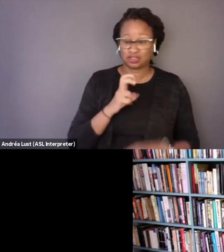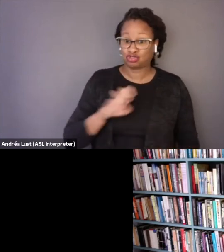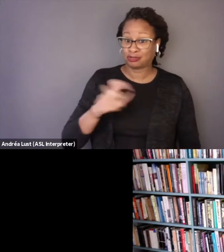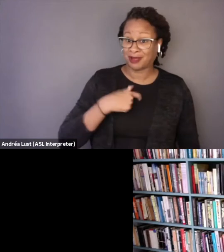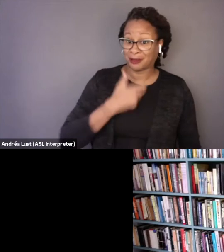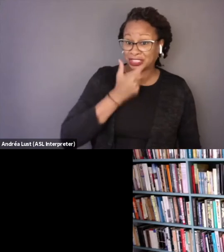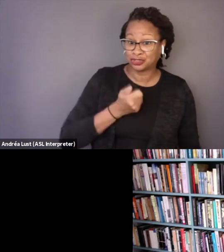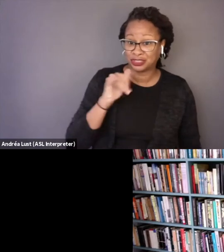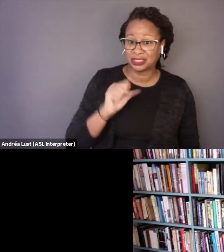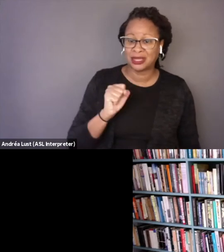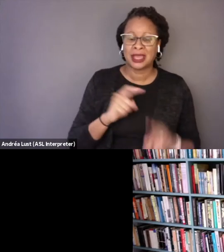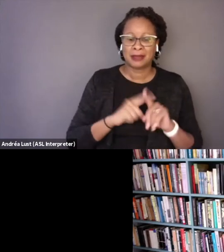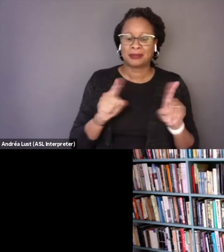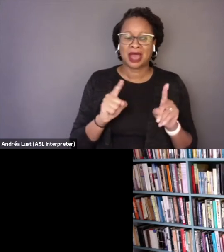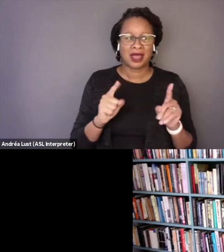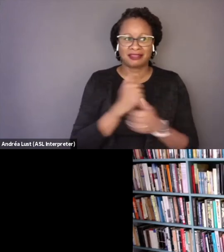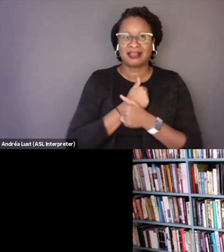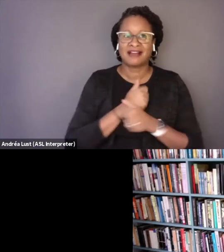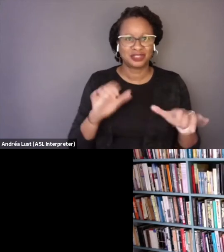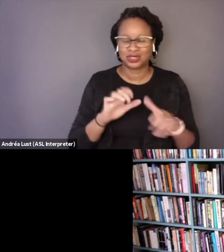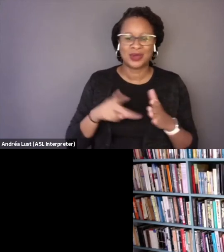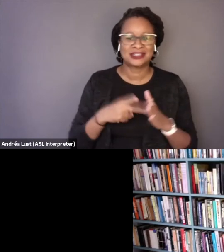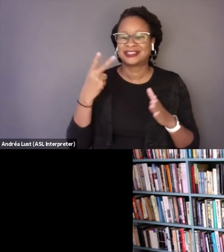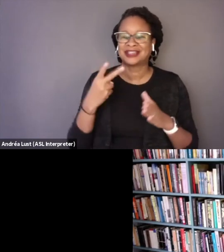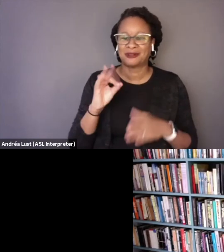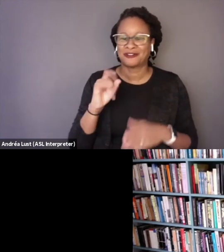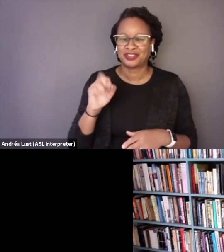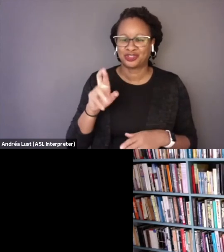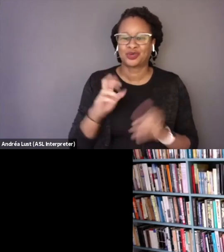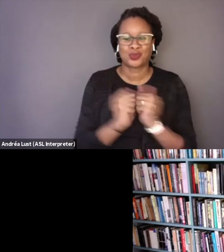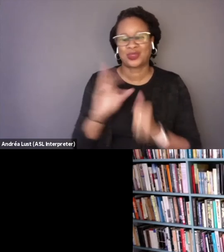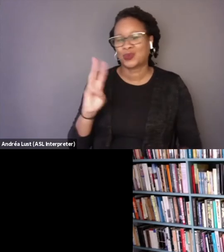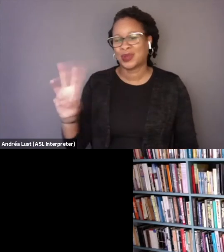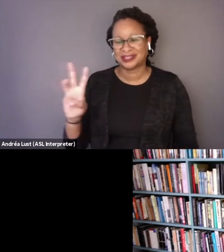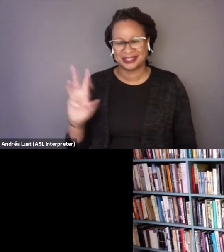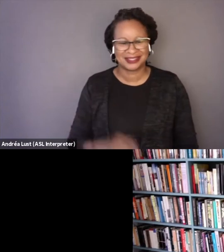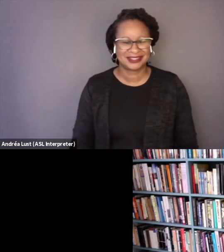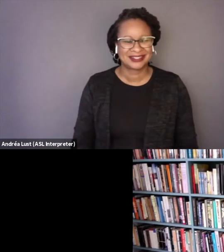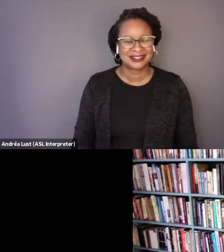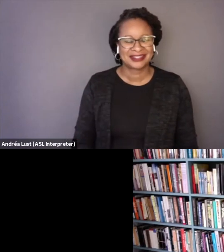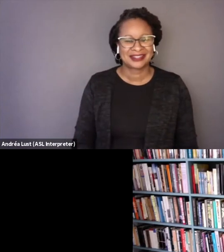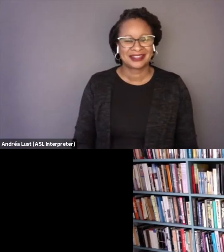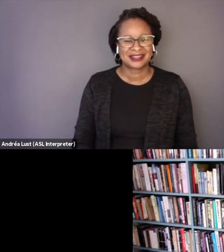but I would love to do a double feature with Wes. Yeah, I'm loving that. And the other thing, you can do a double feature with this film